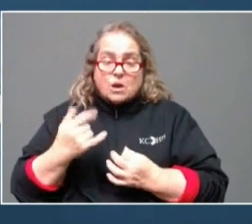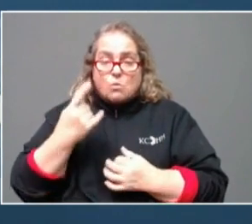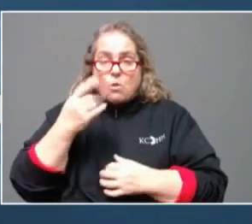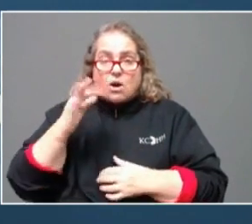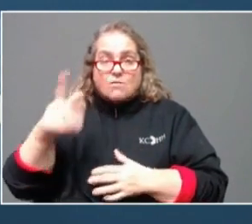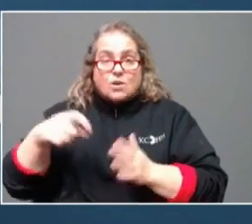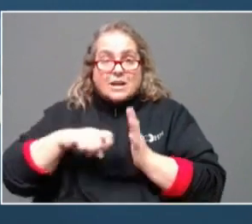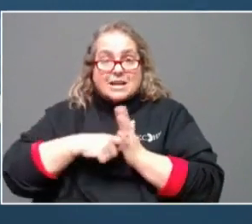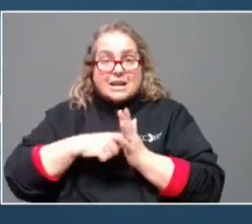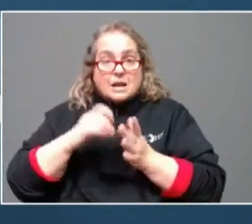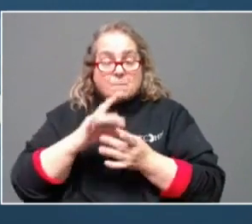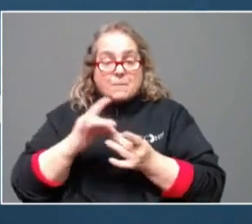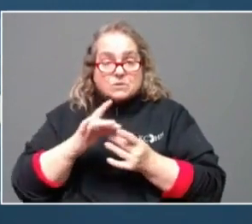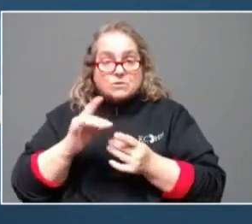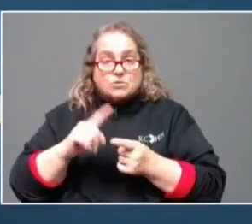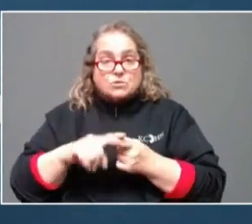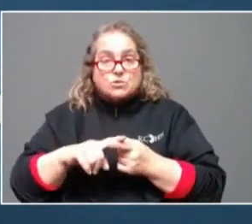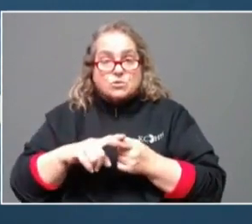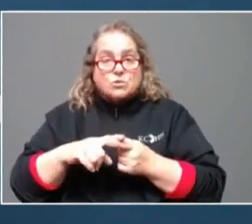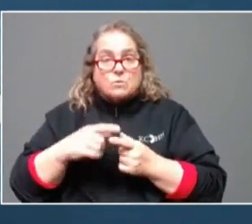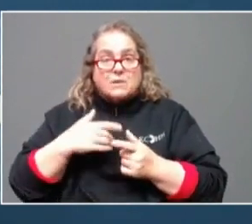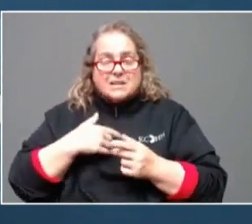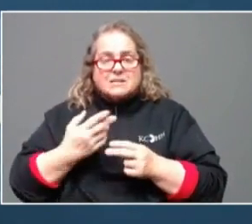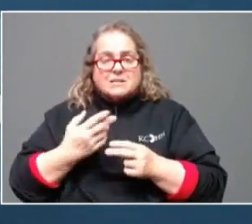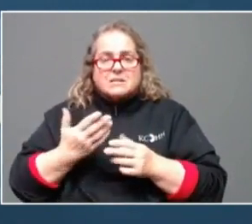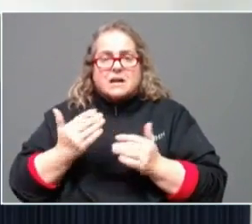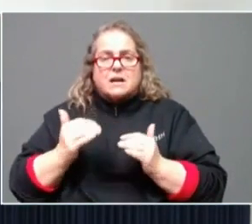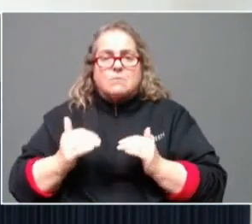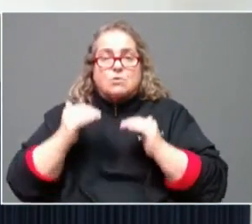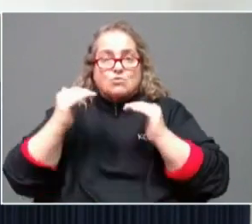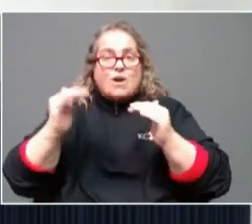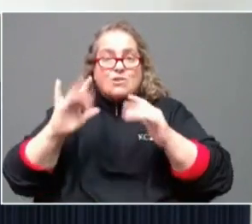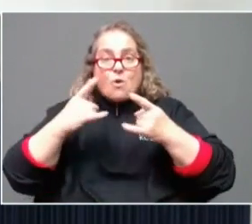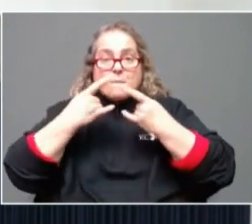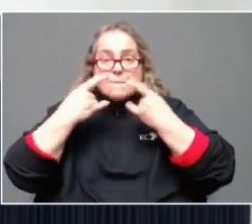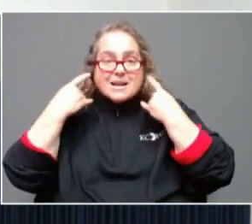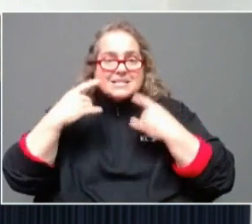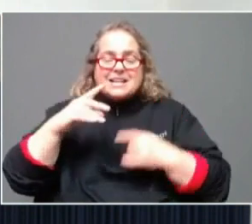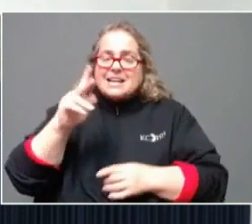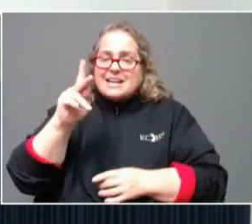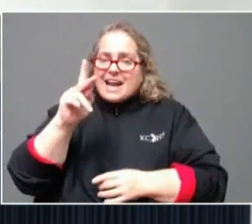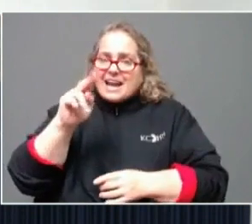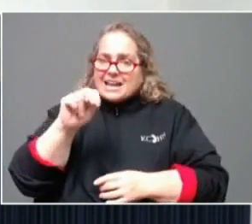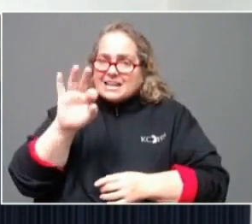upgrade your mask to okay in 95 or in in 95. Um and suggested that even